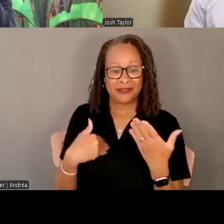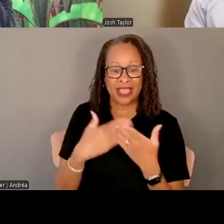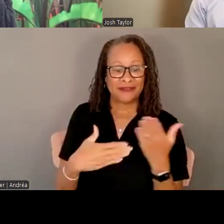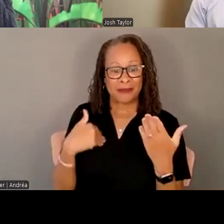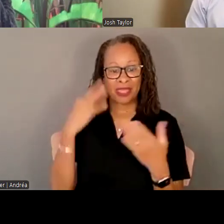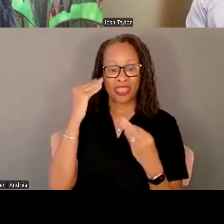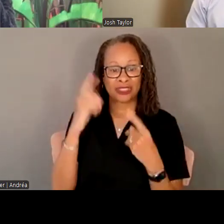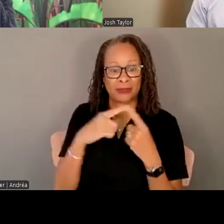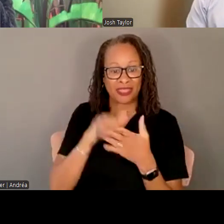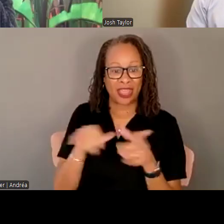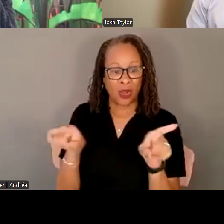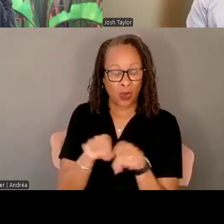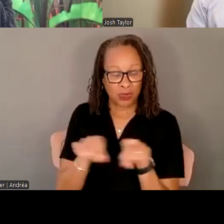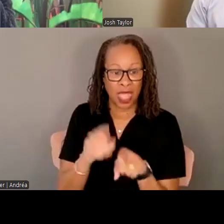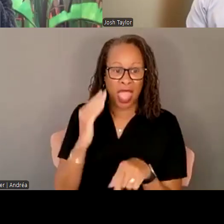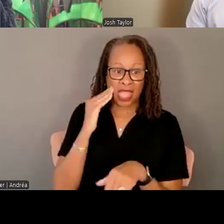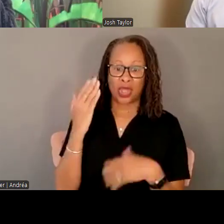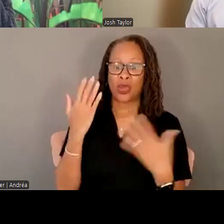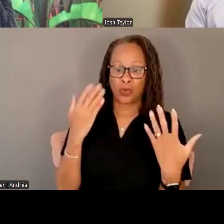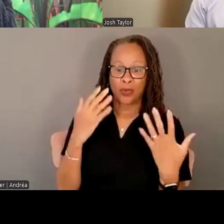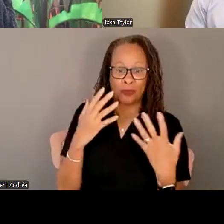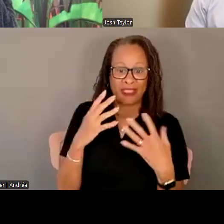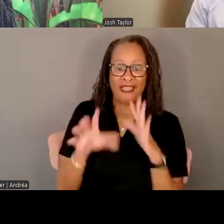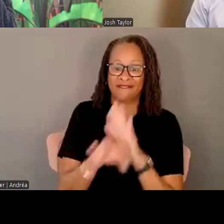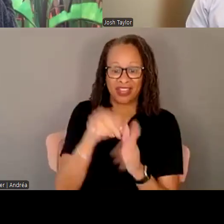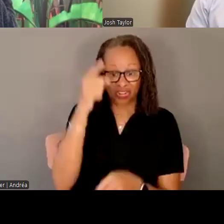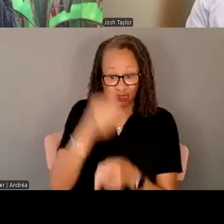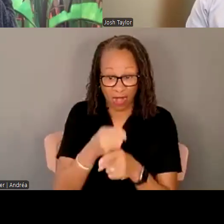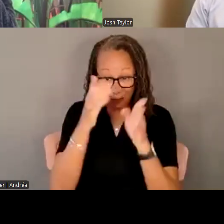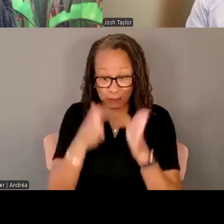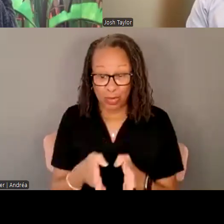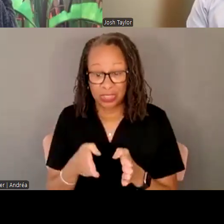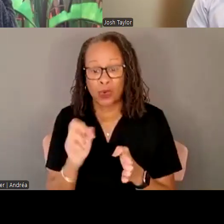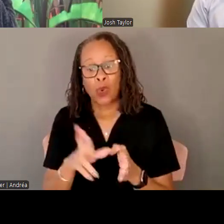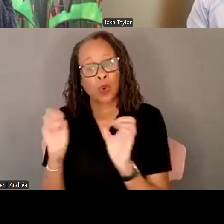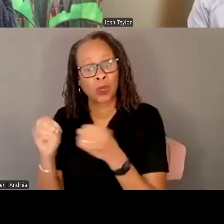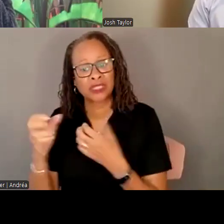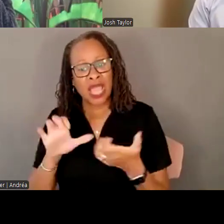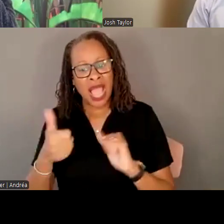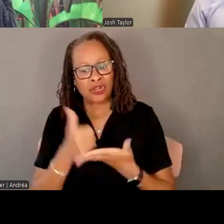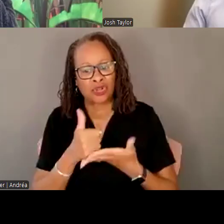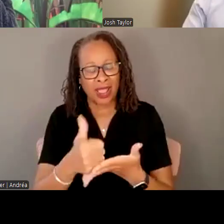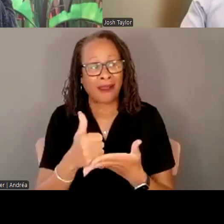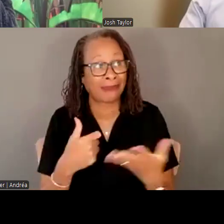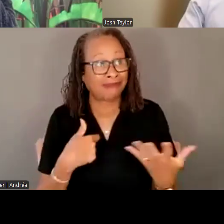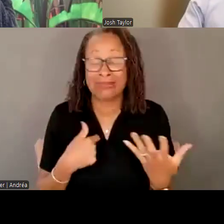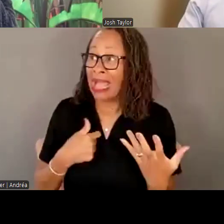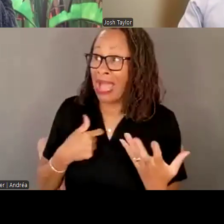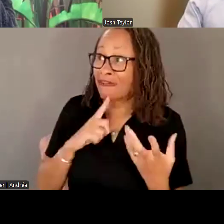I know part of it's going to be getting to the right person or organization, but how do you help them say, "I really want to do this. I want to employ somebody,